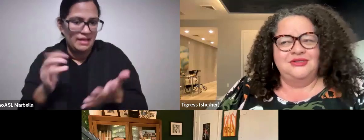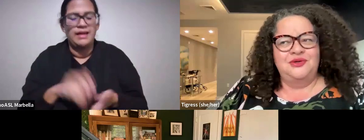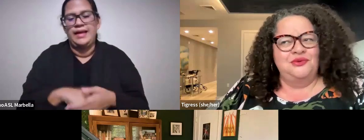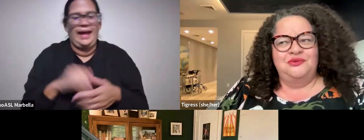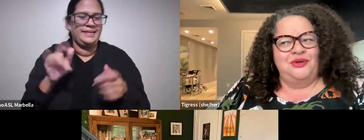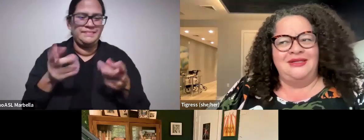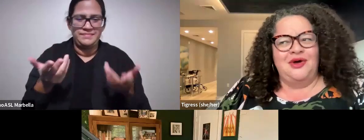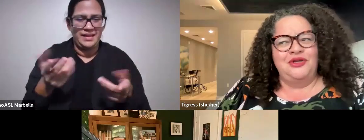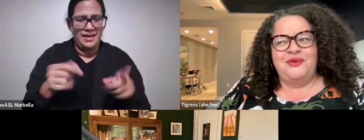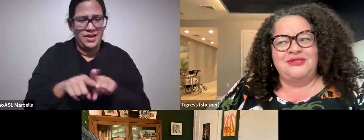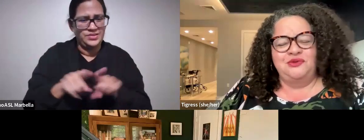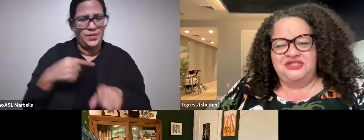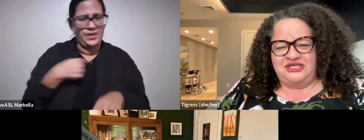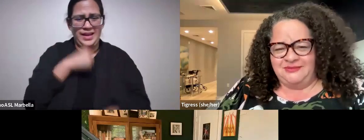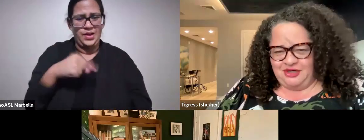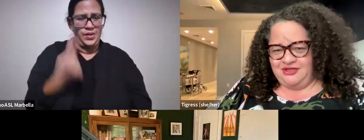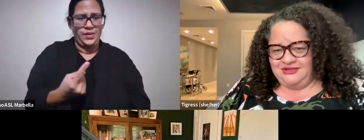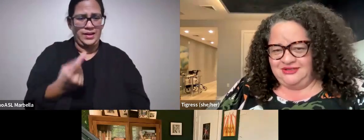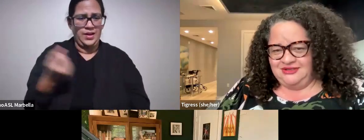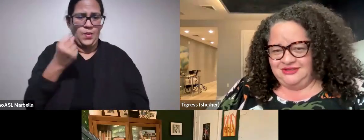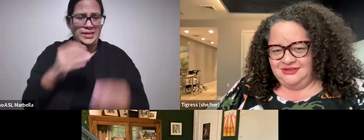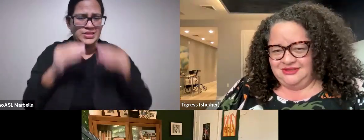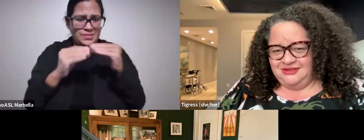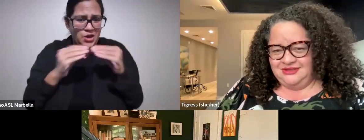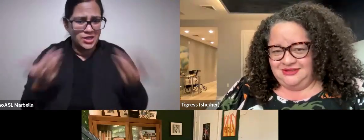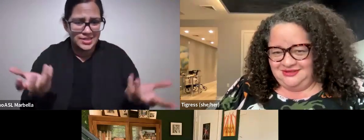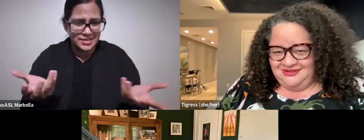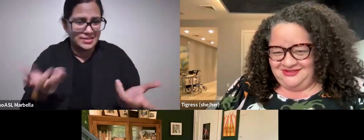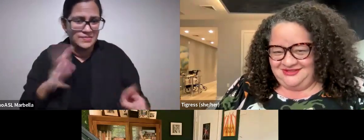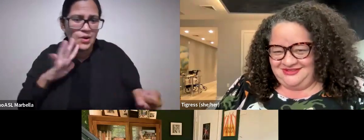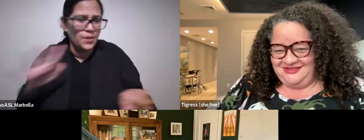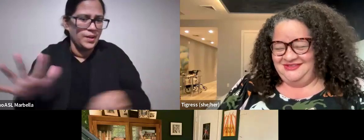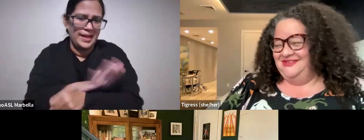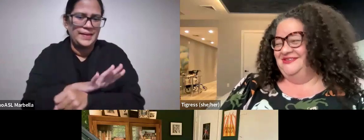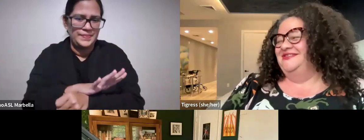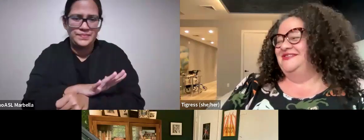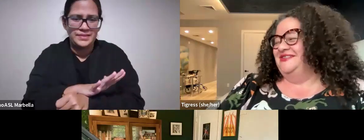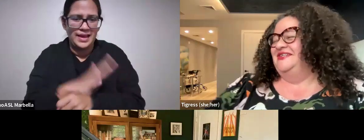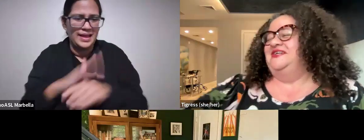Also, we ain't the only ones holding cheeseburgers. Totally. And on top of all of that,